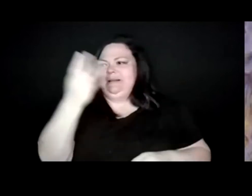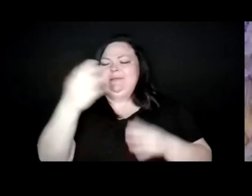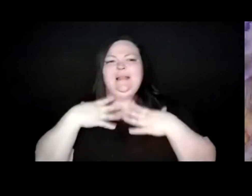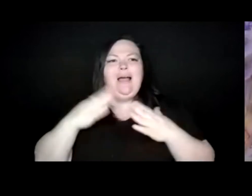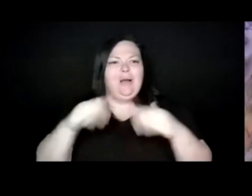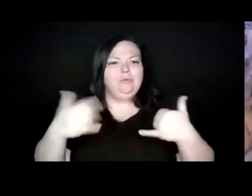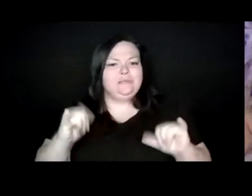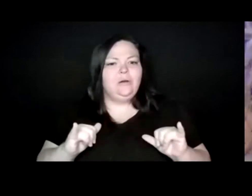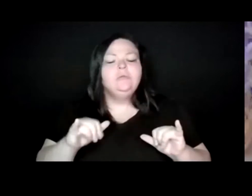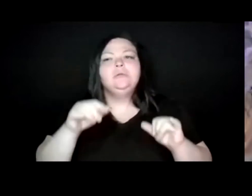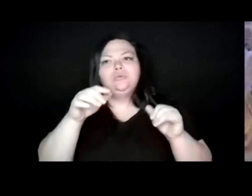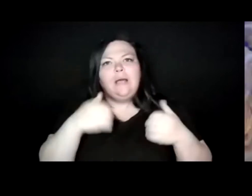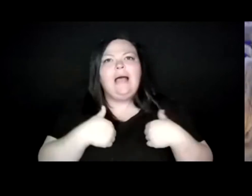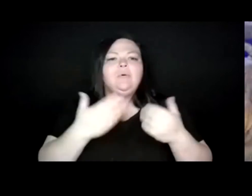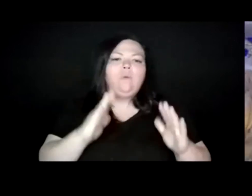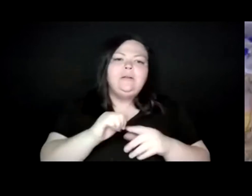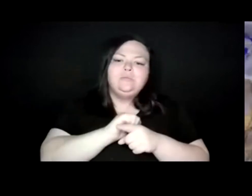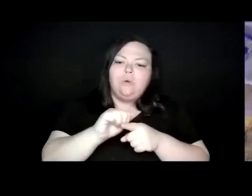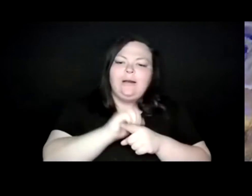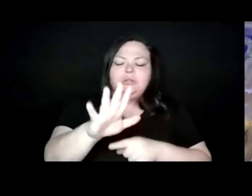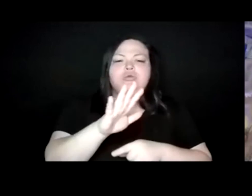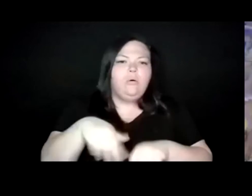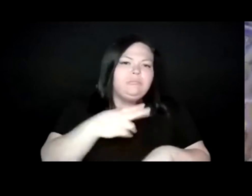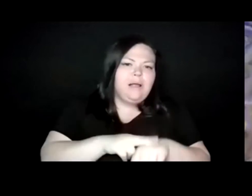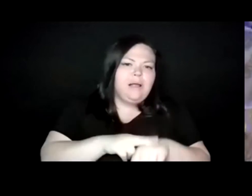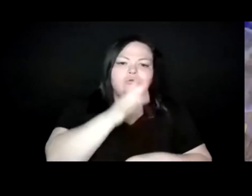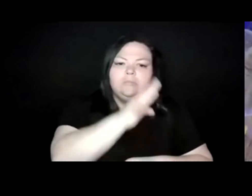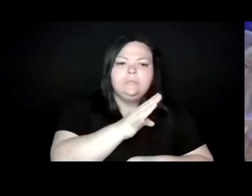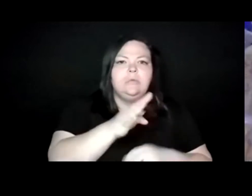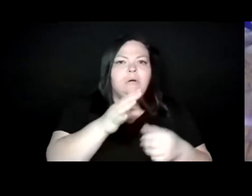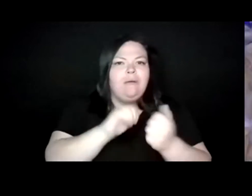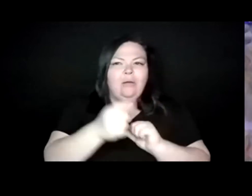your mother tongue. you find the words somewhere to tell her you belong here, with her, with